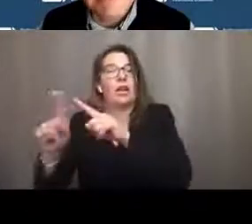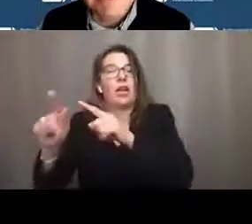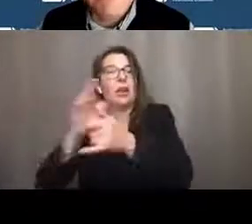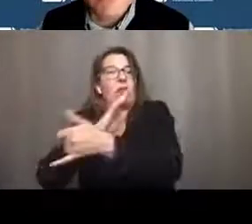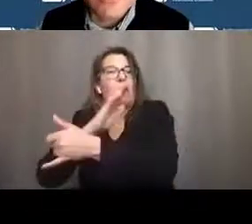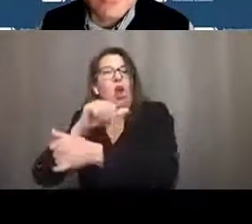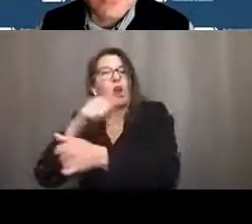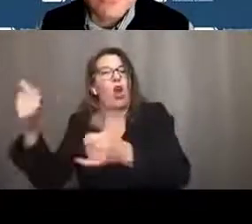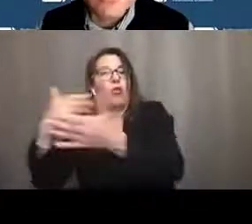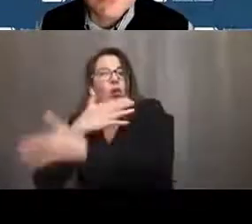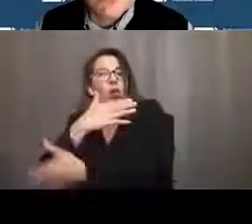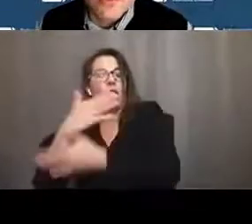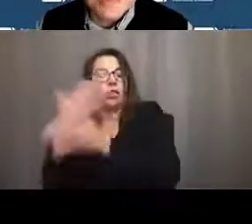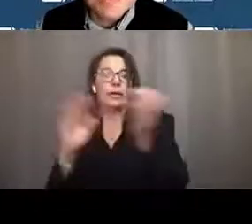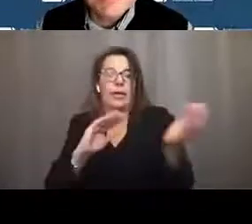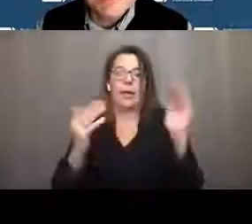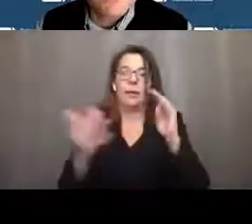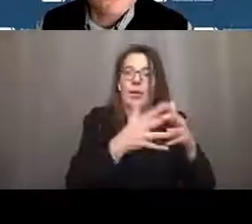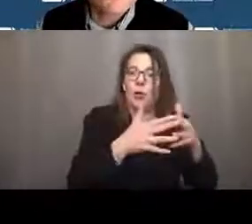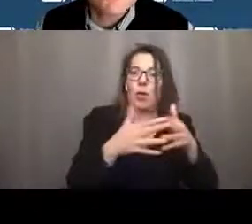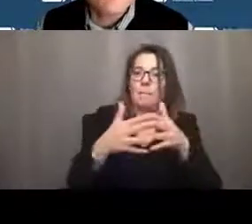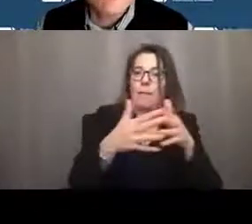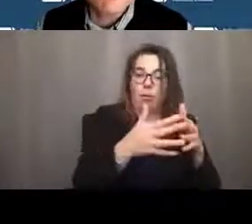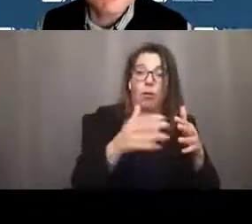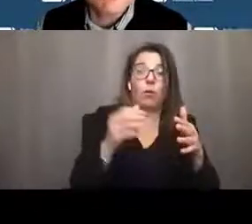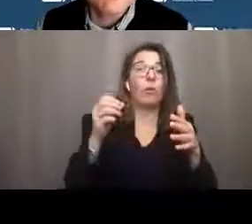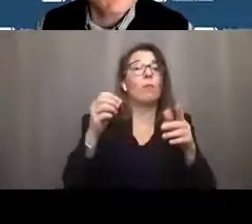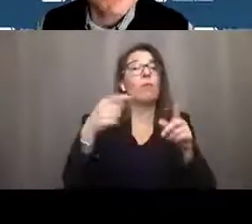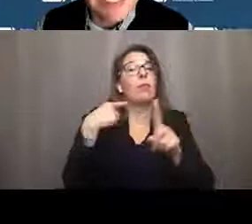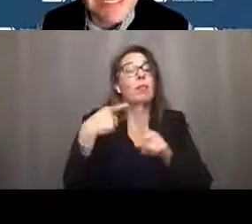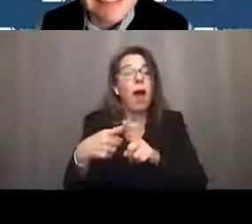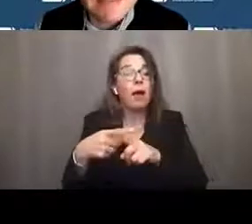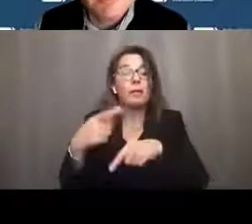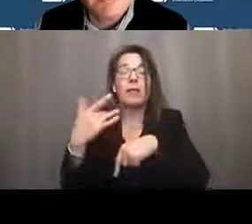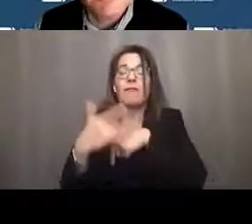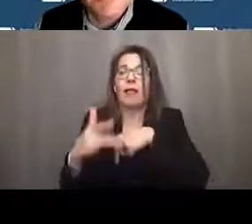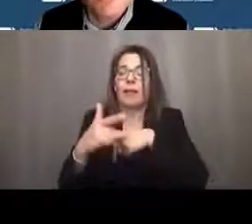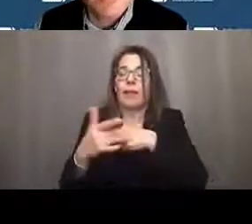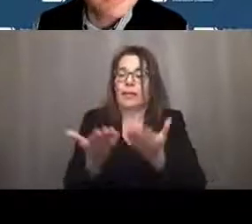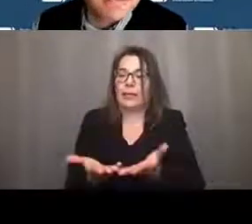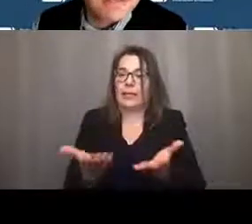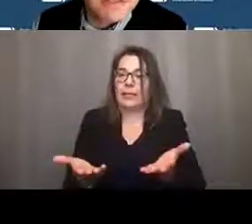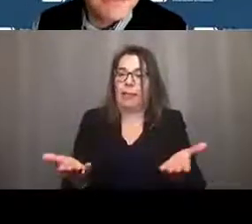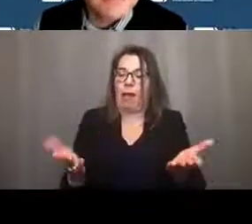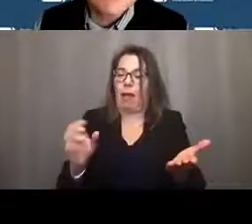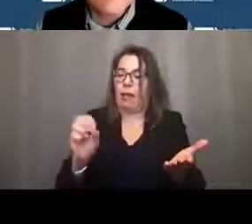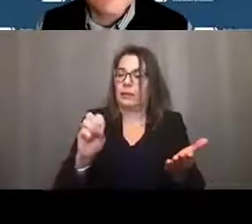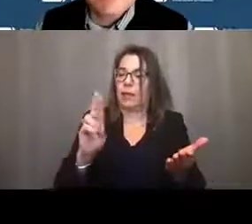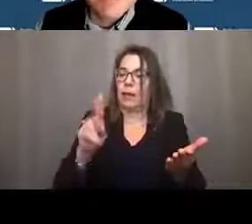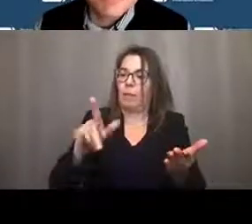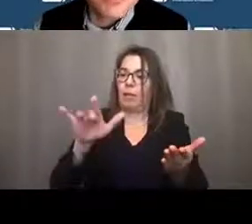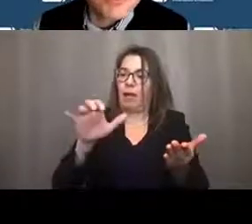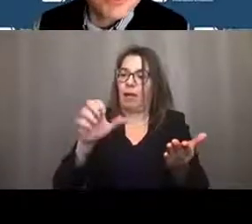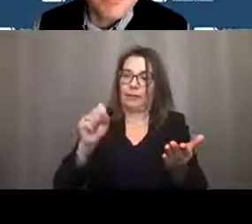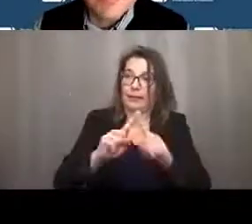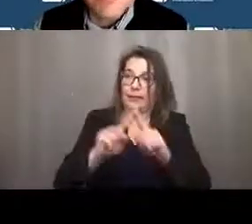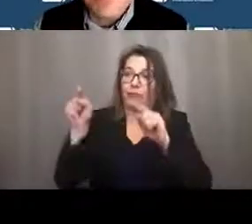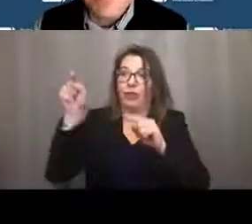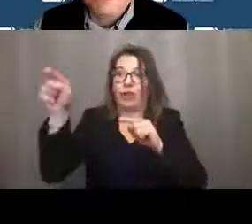as opposed to the US. And also the availability of supplies which could be quite different as opposed to here in the US.